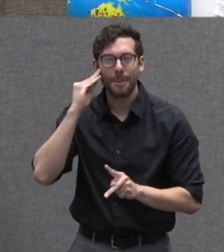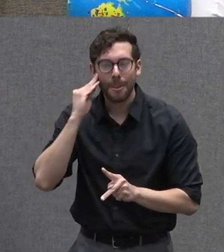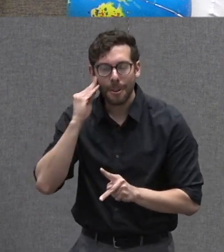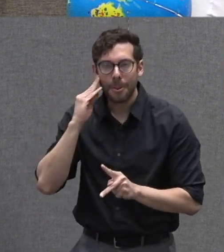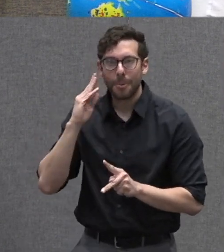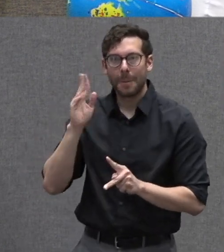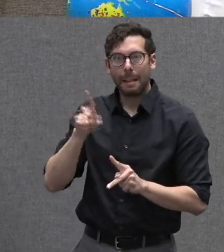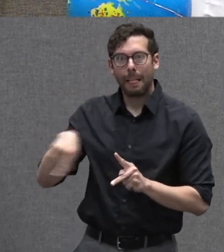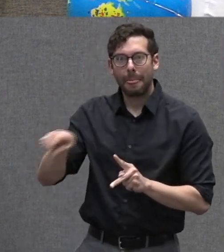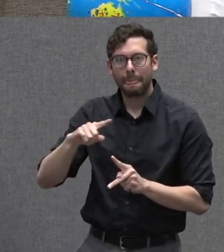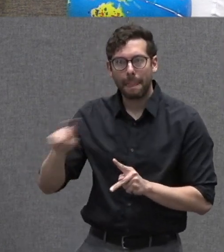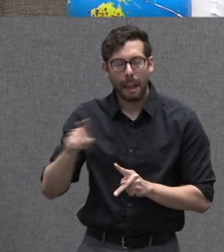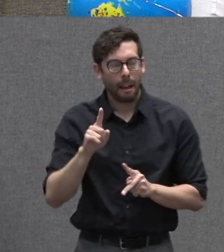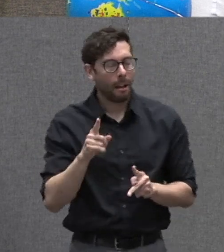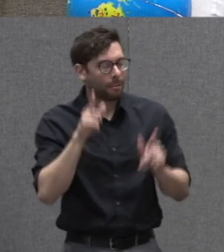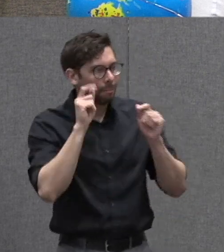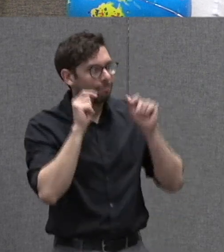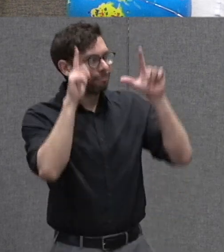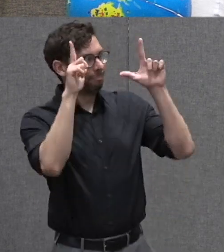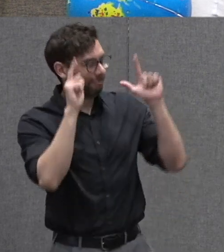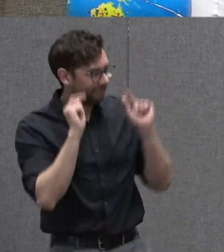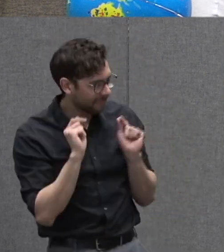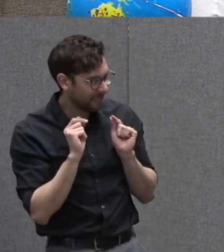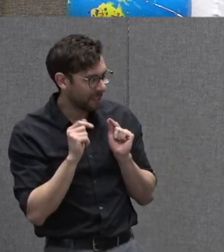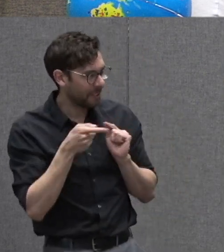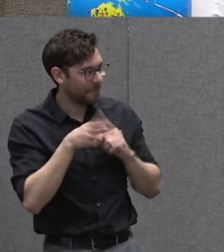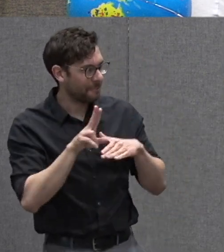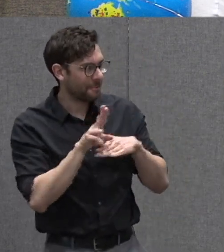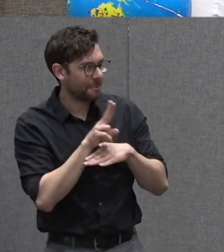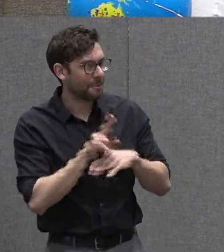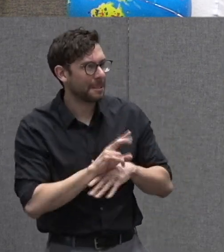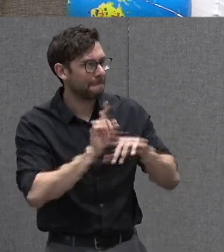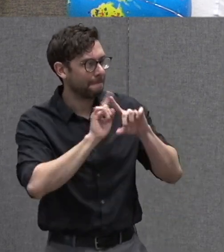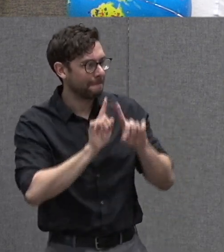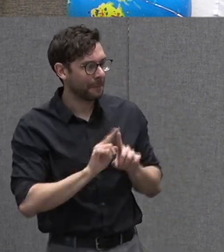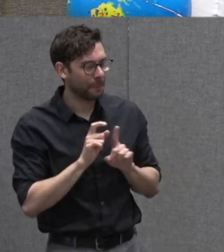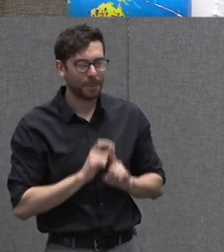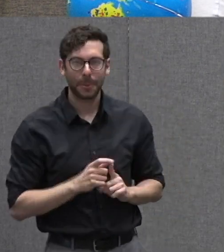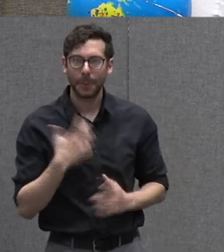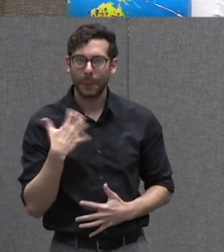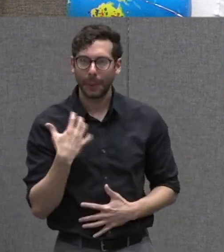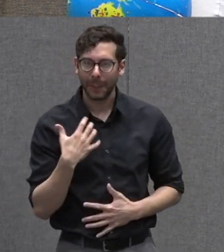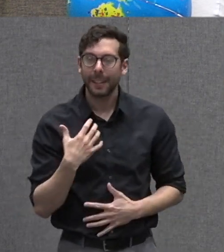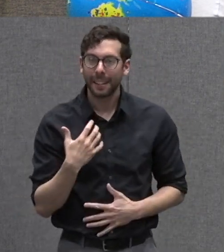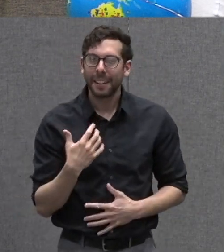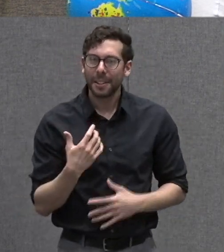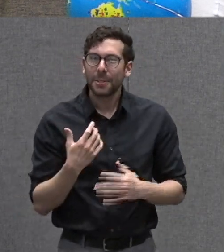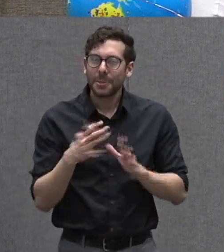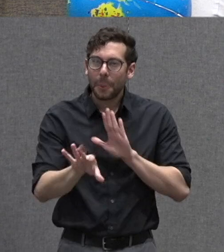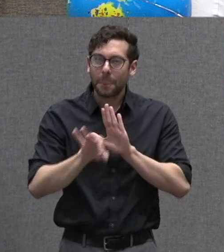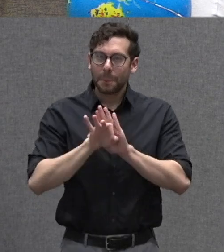Choose one of these words, make it your word of the day and see if you can surprise somebody at your house.